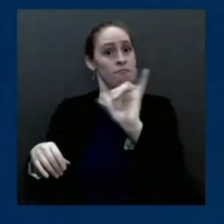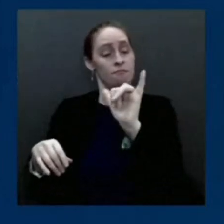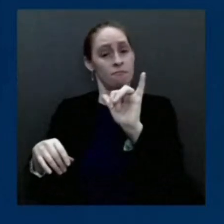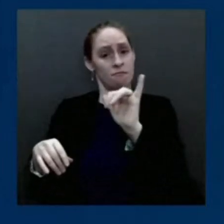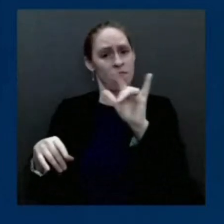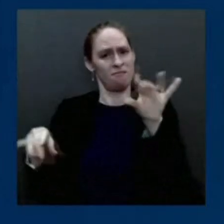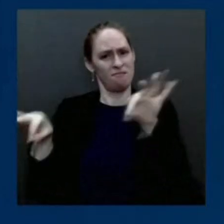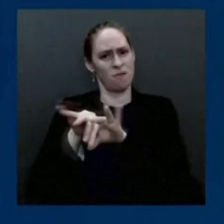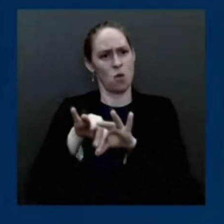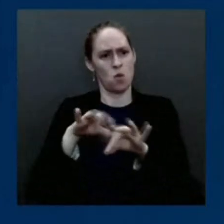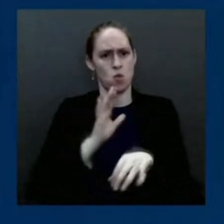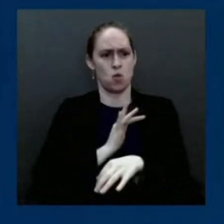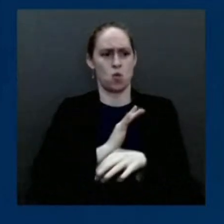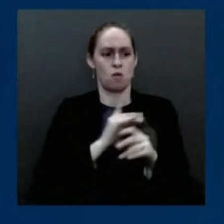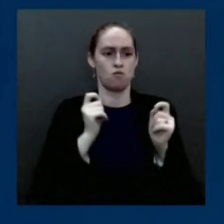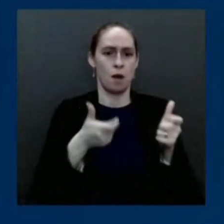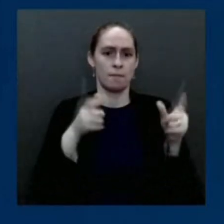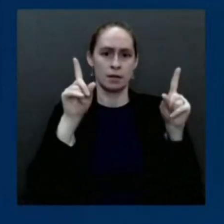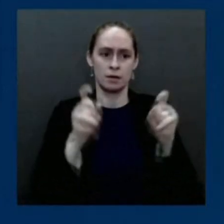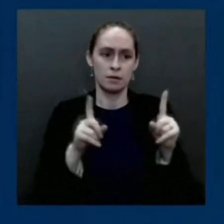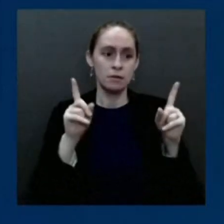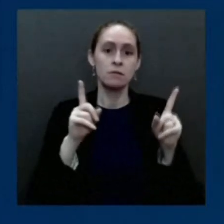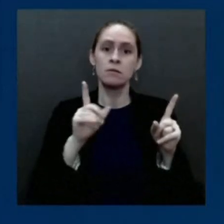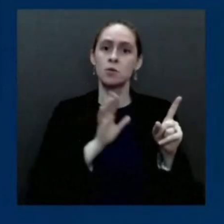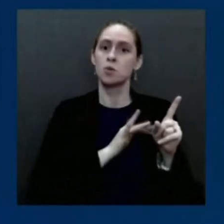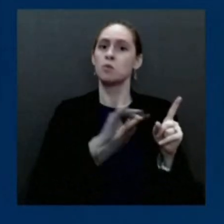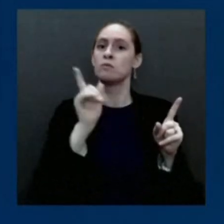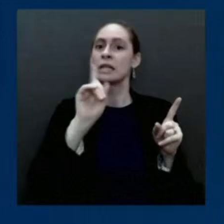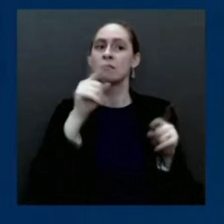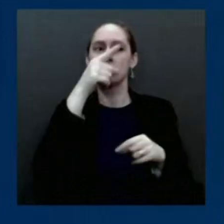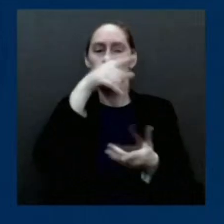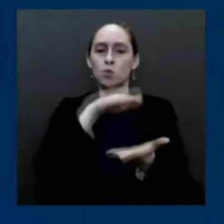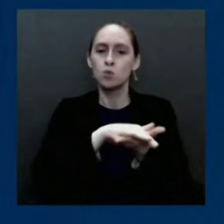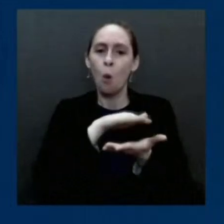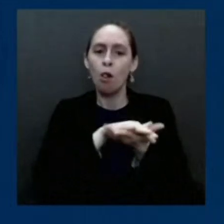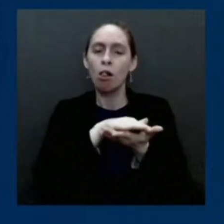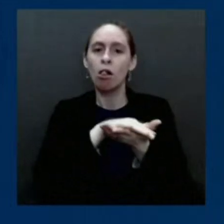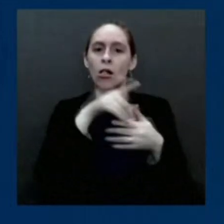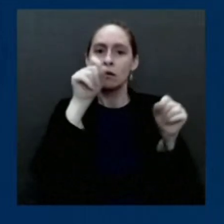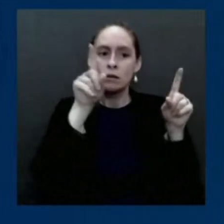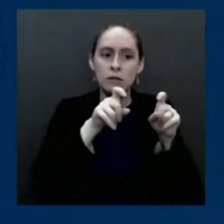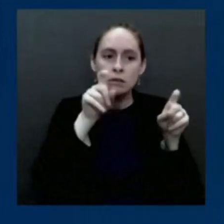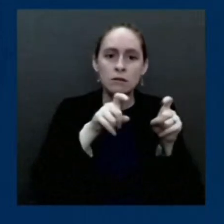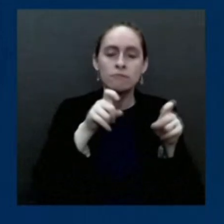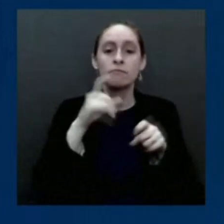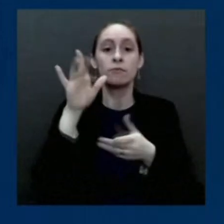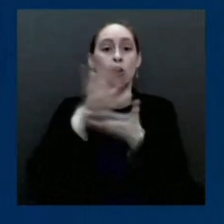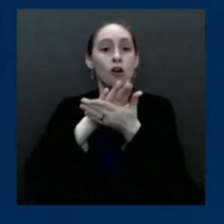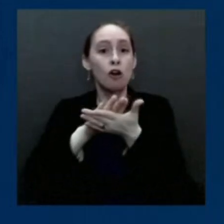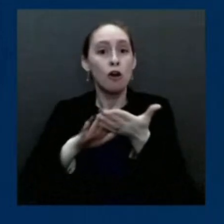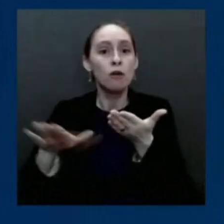IMPORTANT USE IS PLACES LIKE TEST TO STAY TO KEEP THE